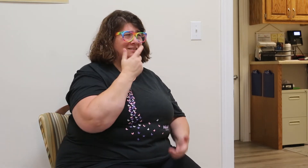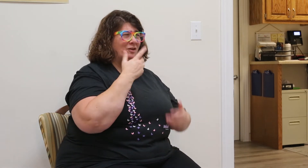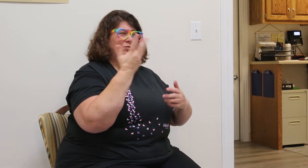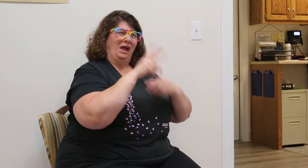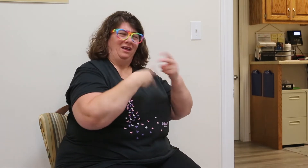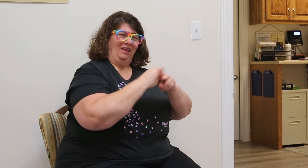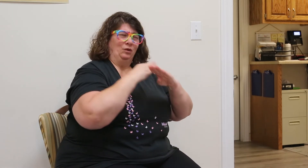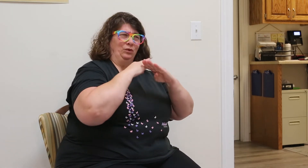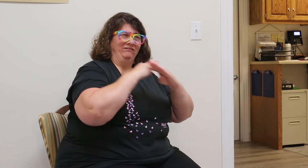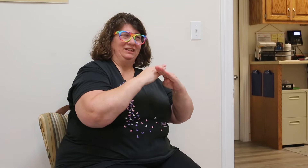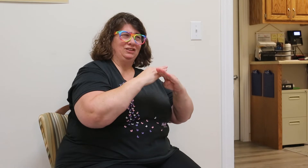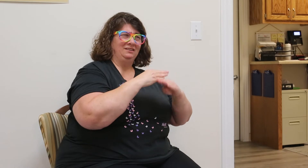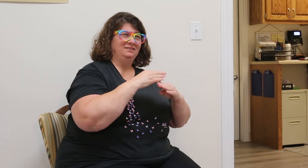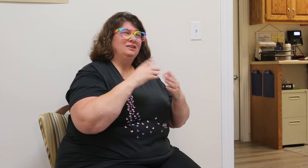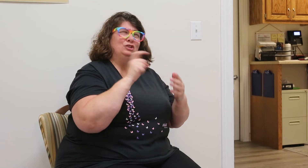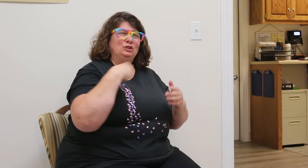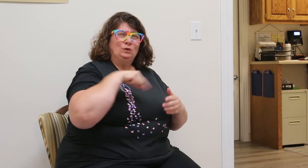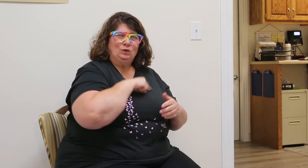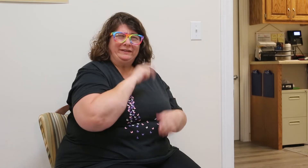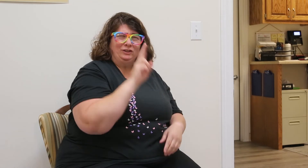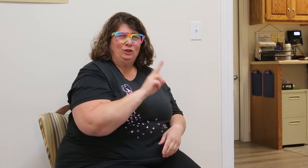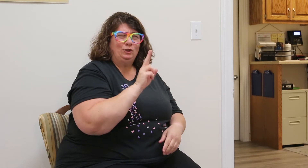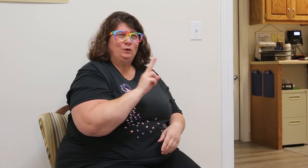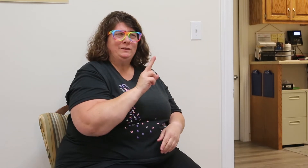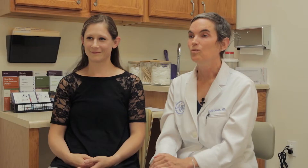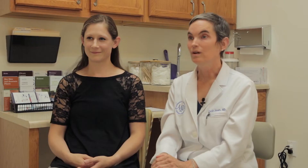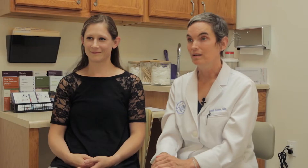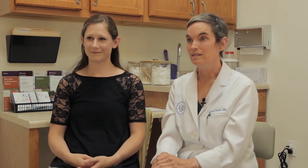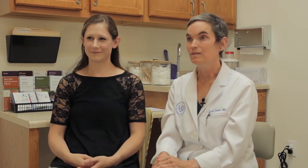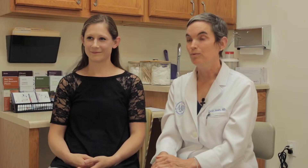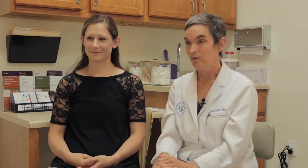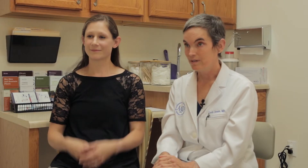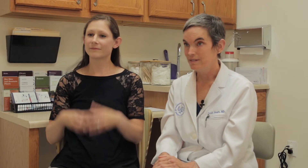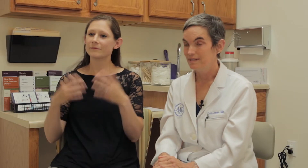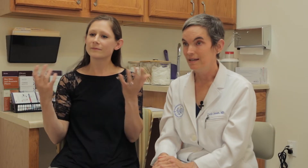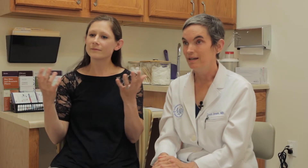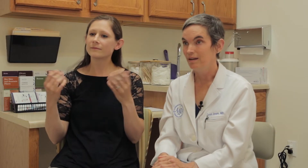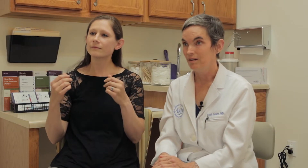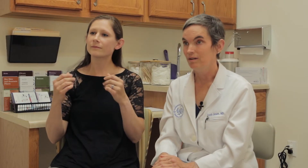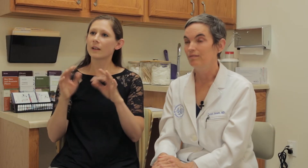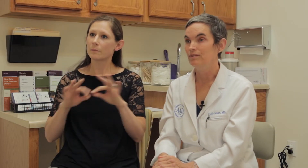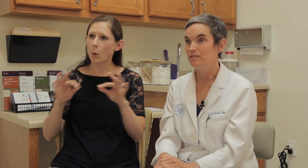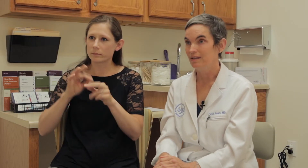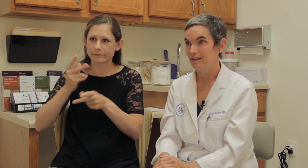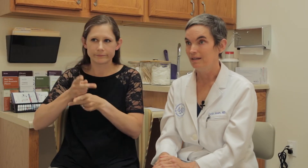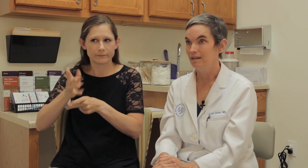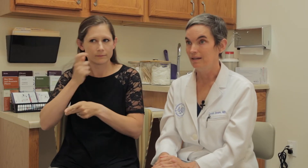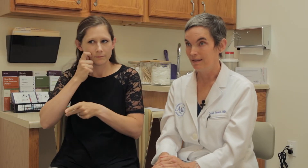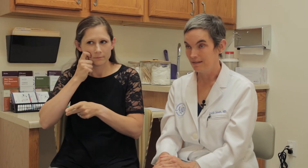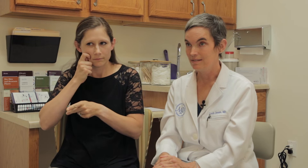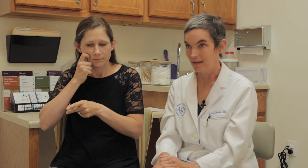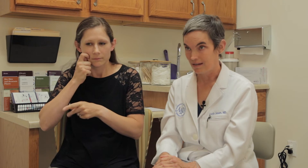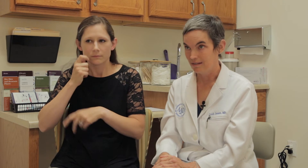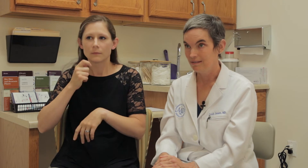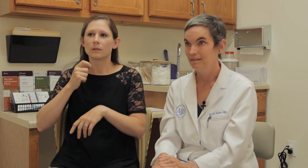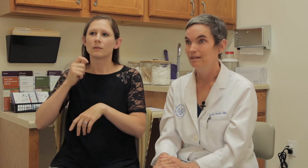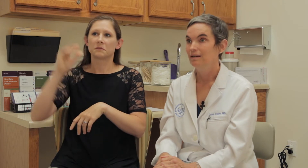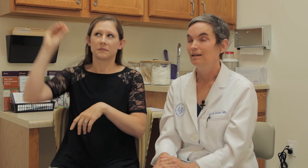and what preventive actions we should take. Well, it's important to take care of your skin in the sun.